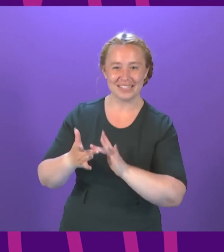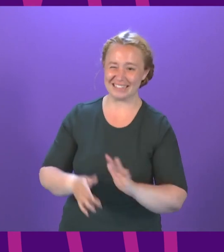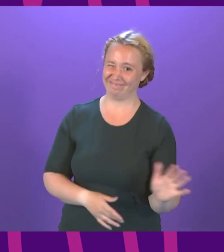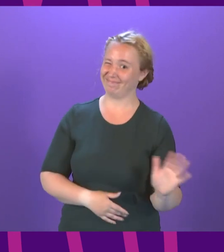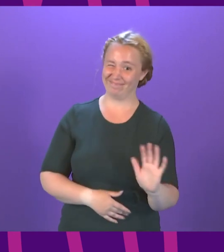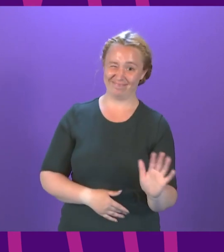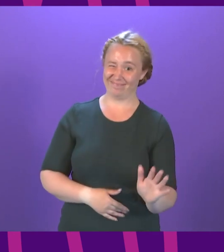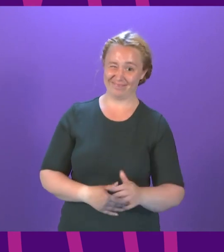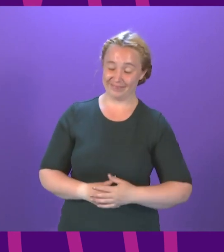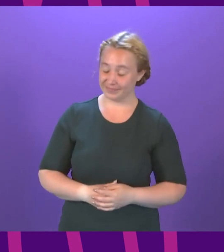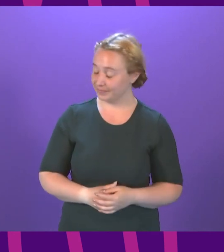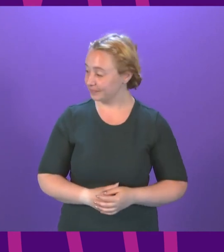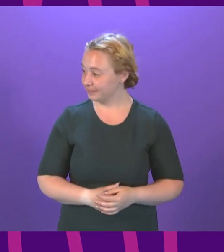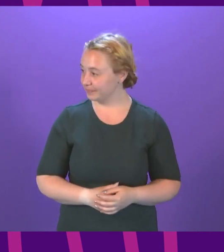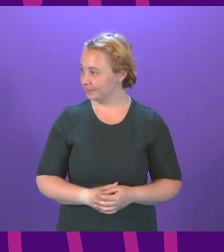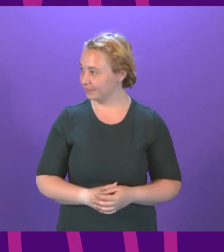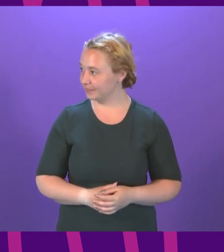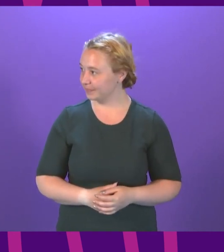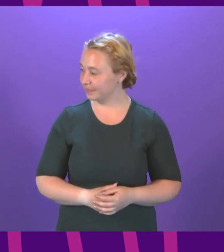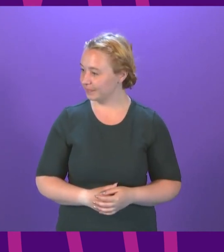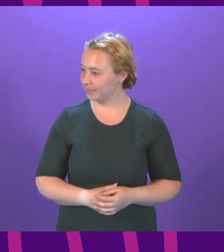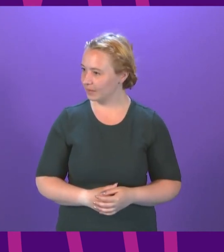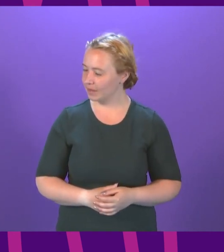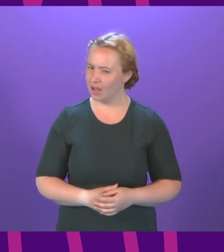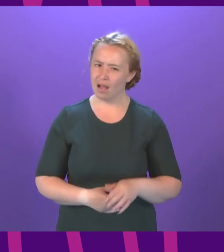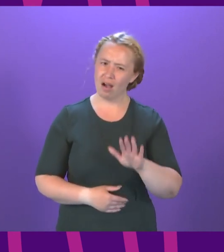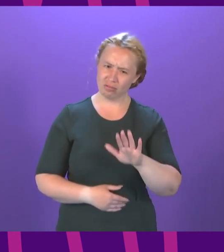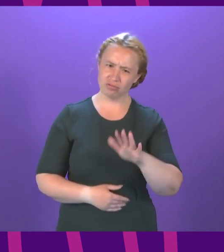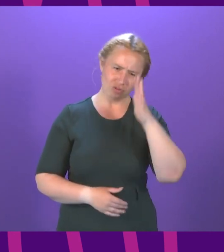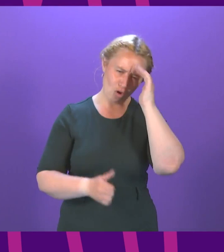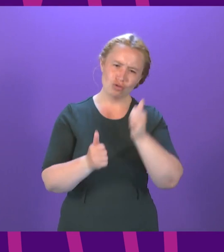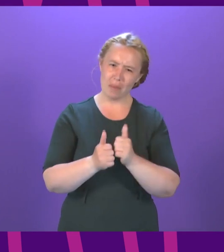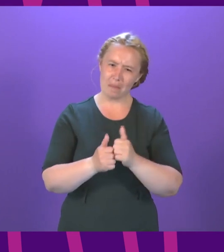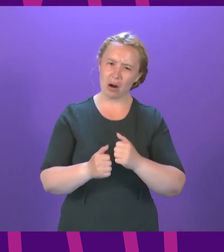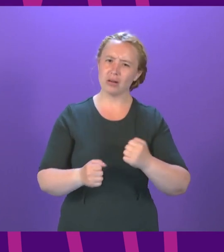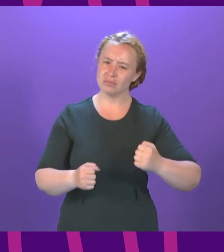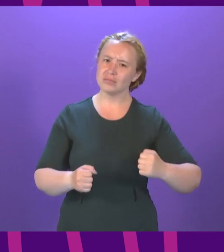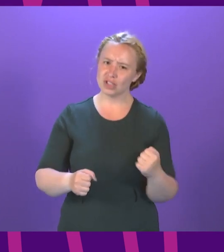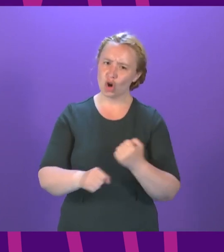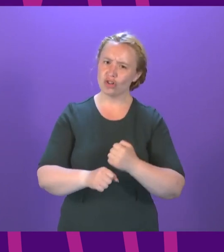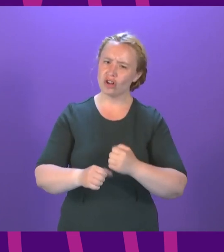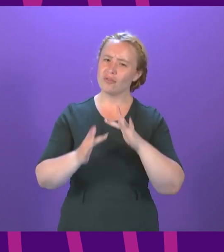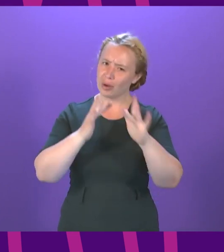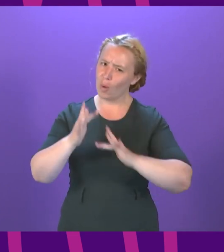I am sure that Christine Grahame is underestimating the power and pull of the Scottish Government website—or maybe not.